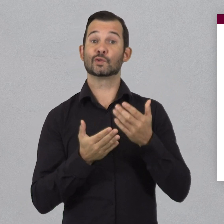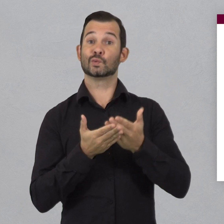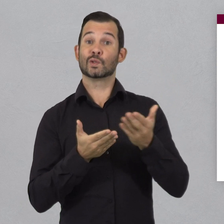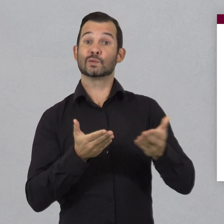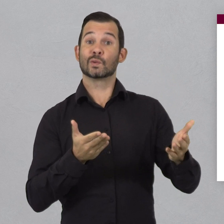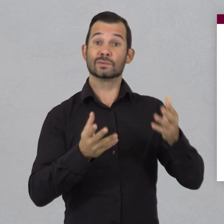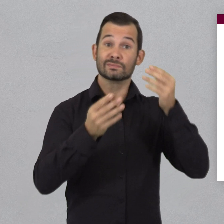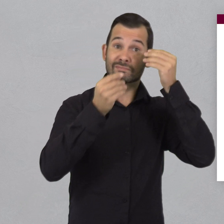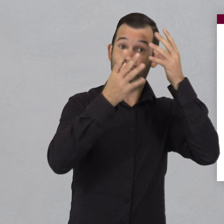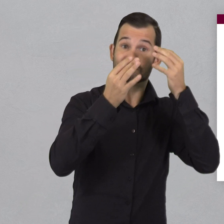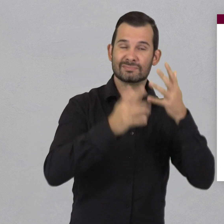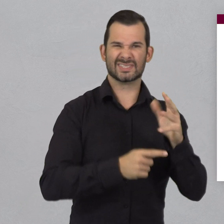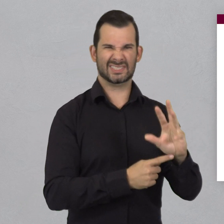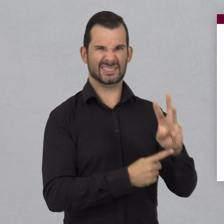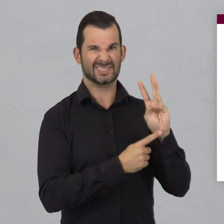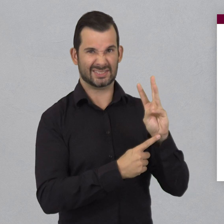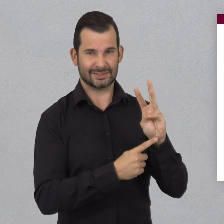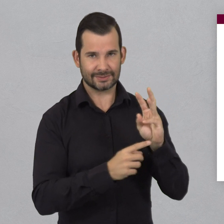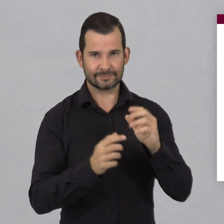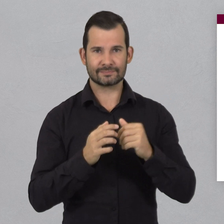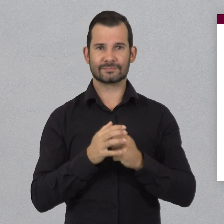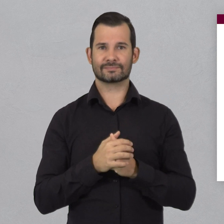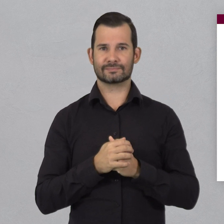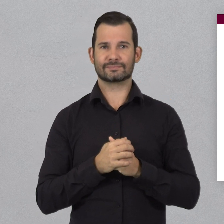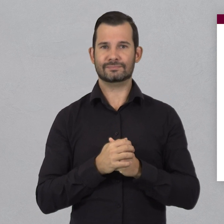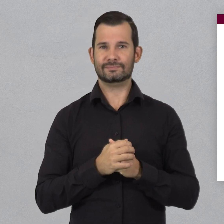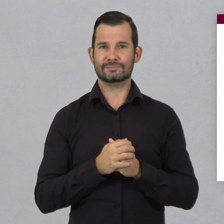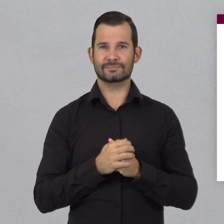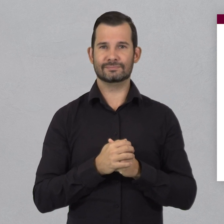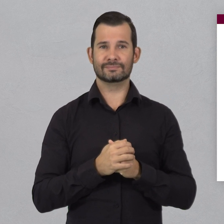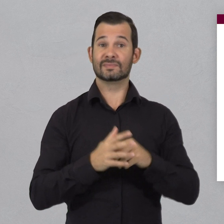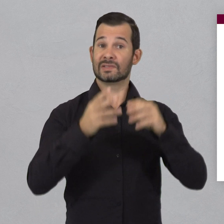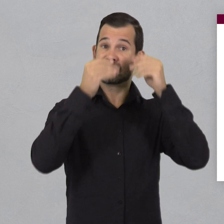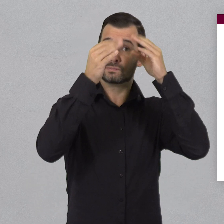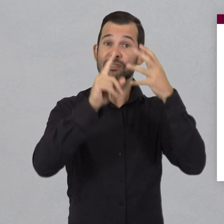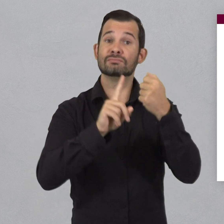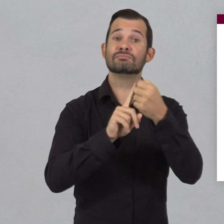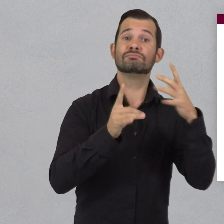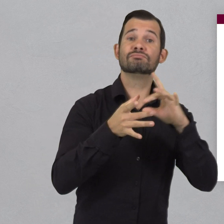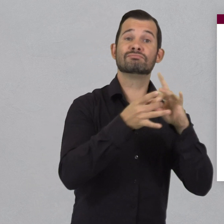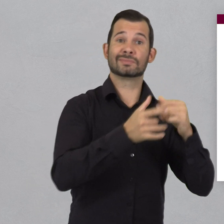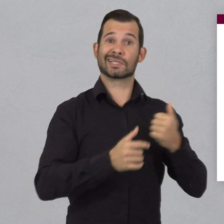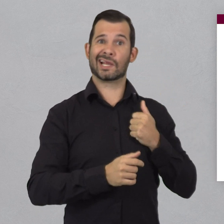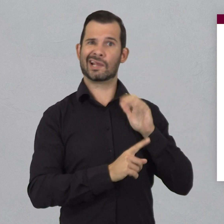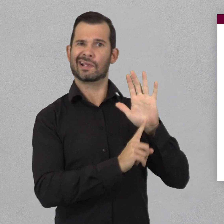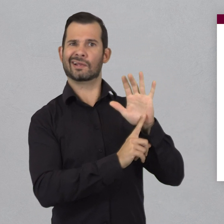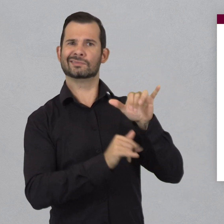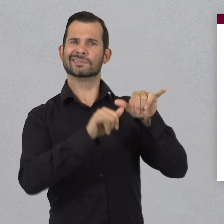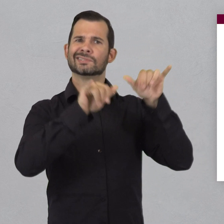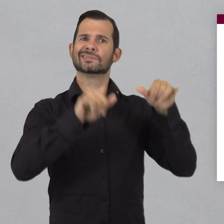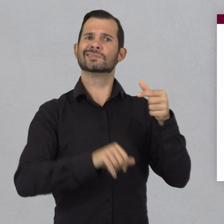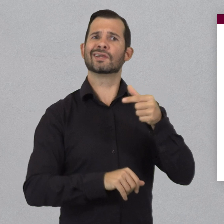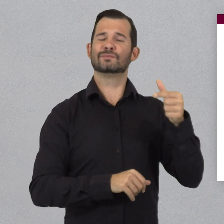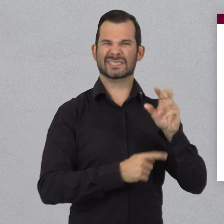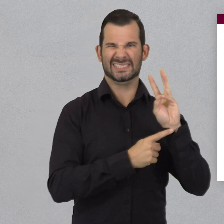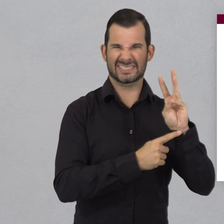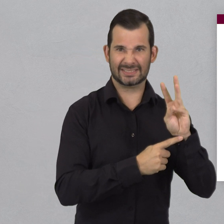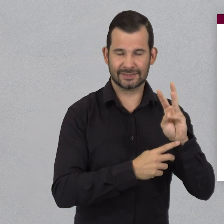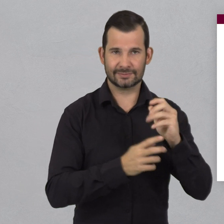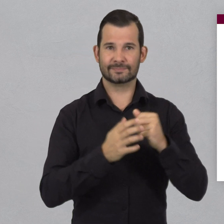Resources 6 Information on Canada’s system of government 6